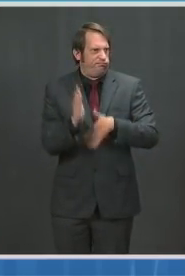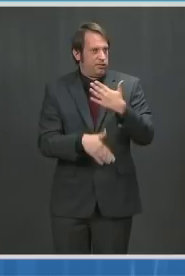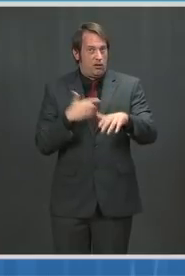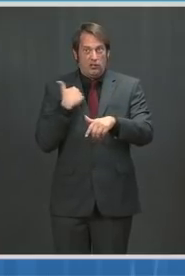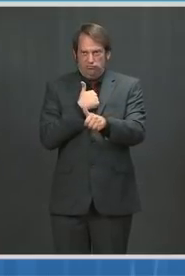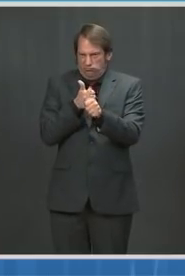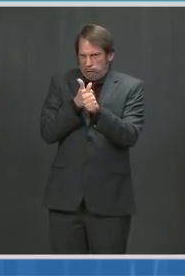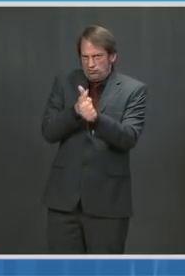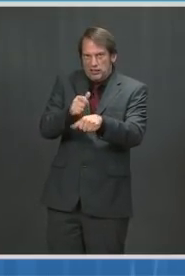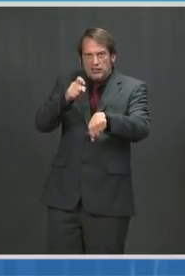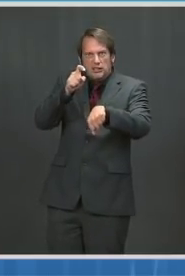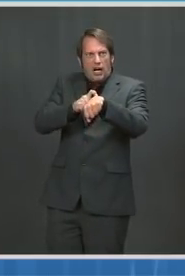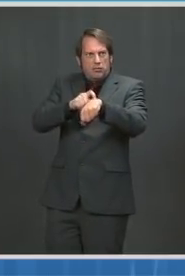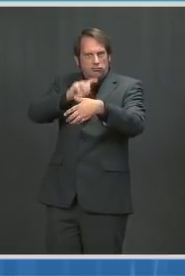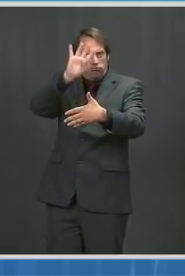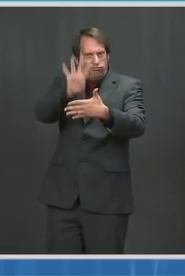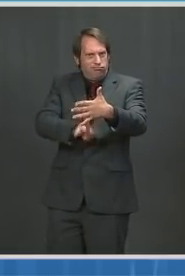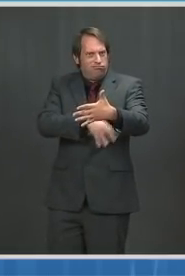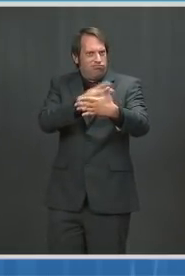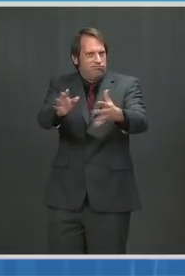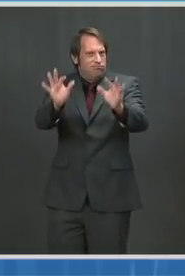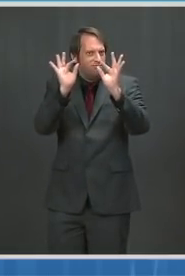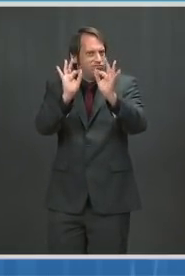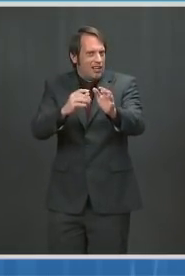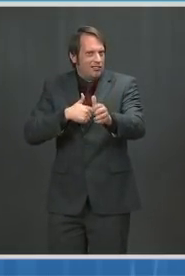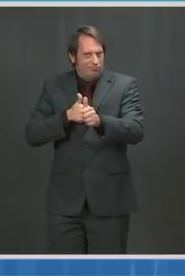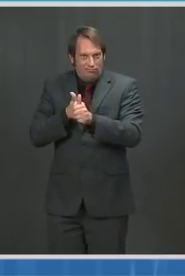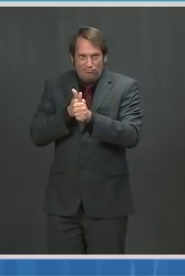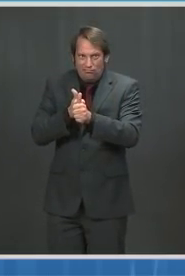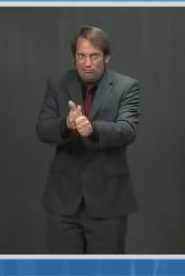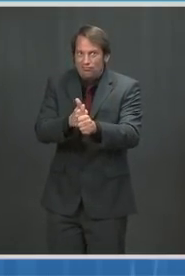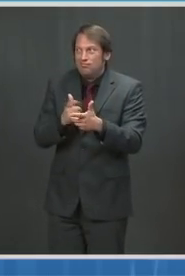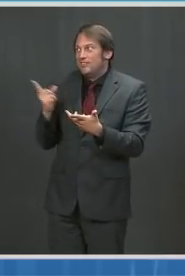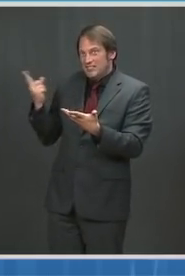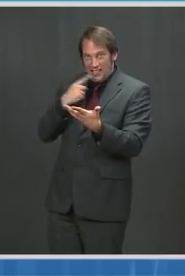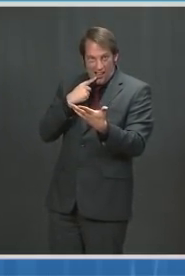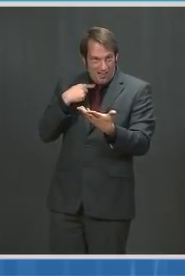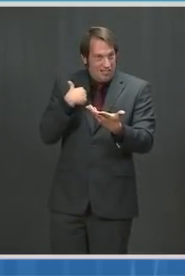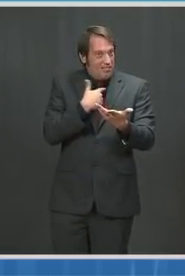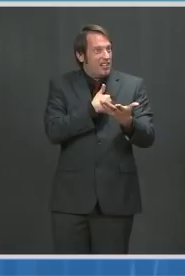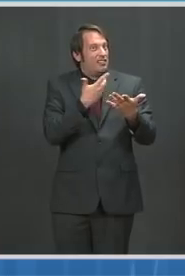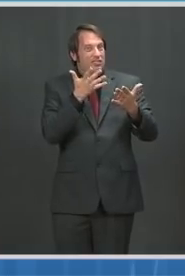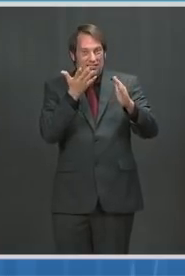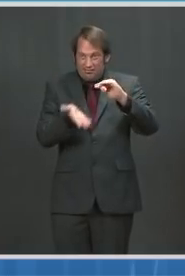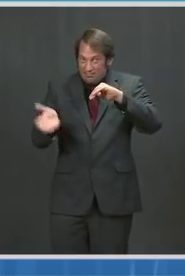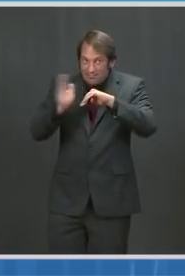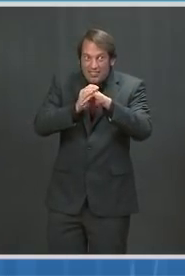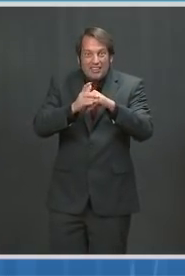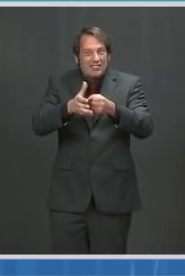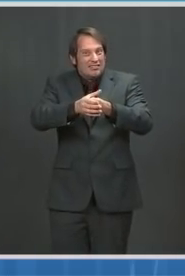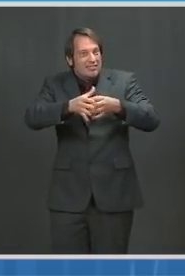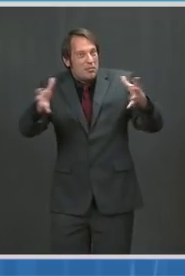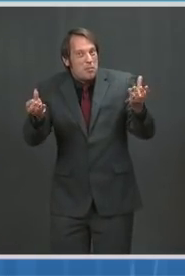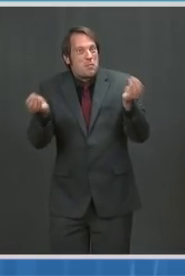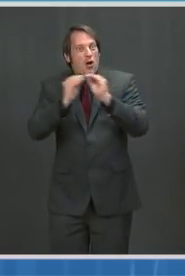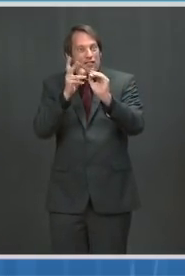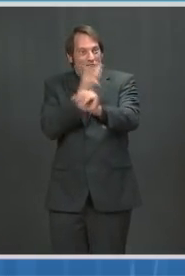at the President's direction, to increase vaccine supply, the number of vaccinators in the field, and the places for Americans to get vaccinated,